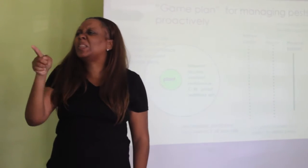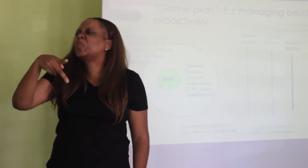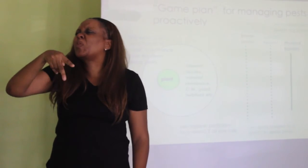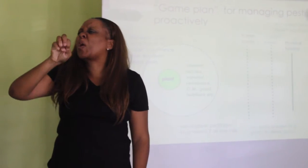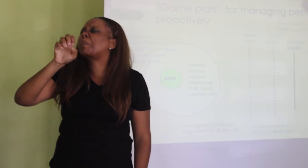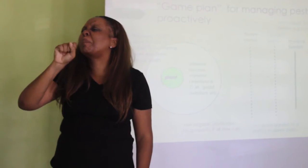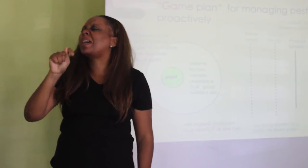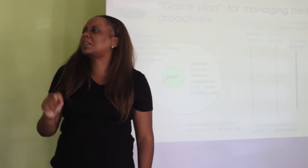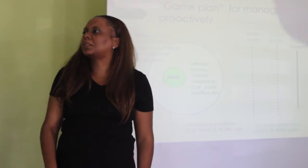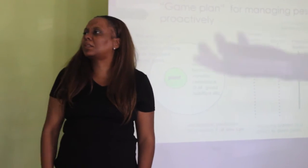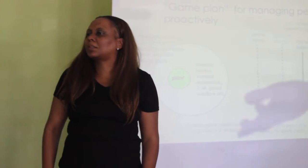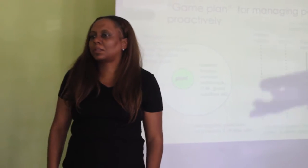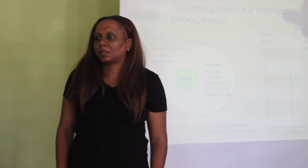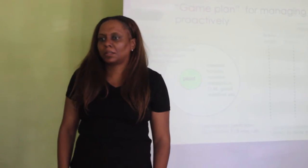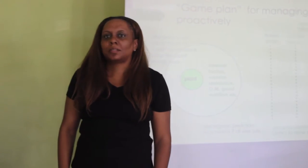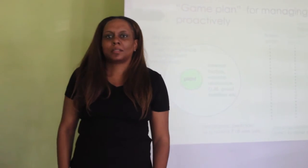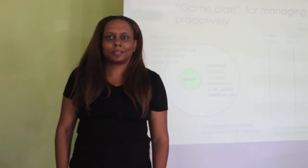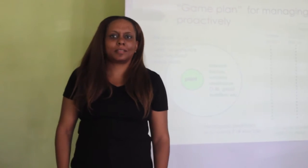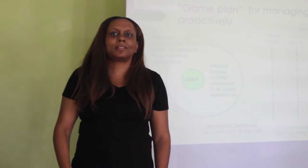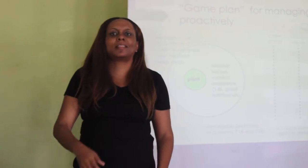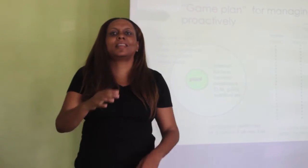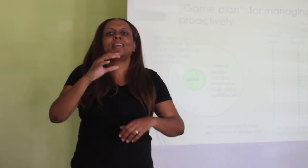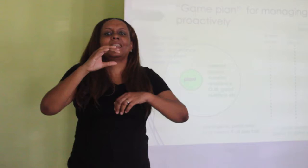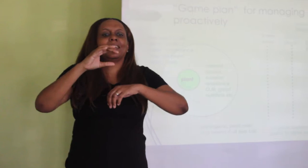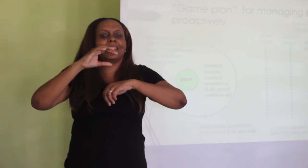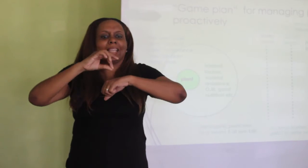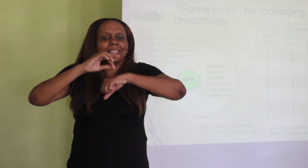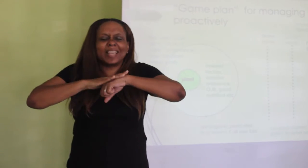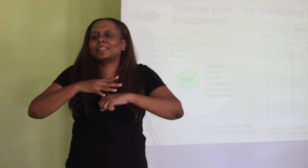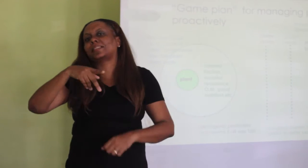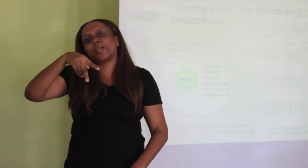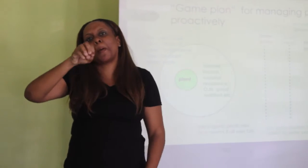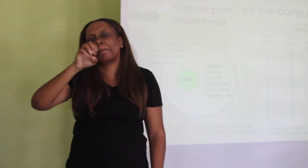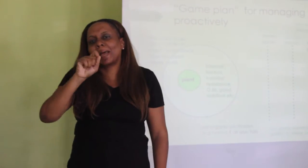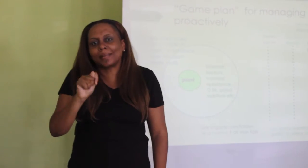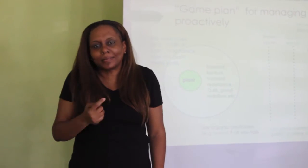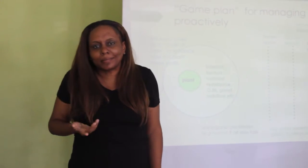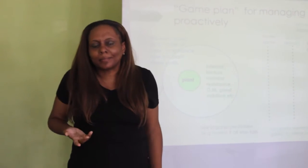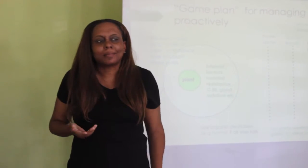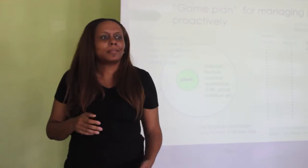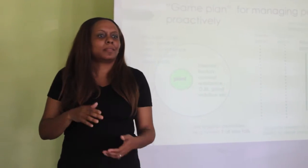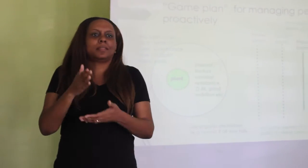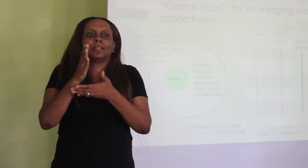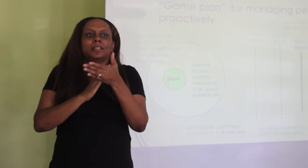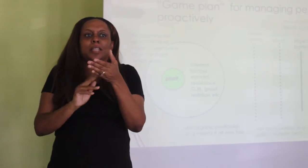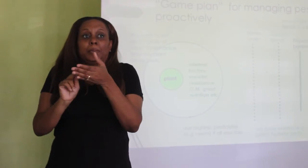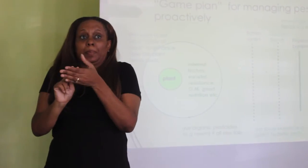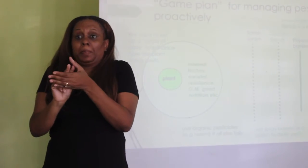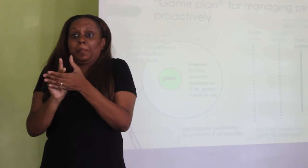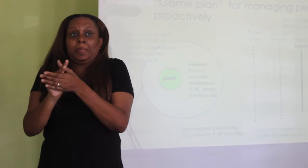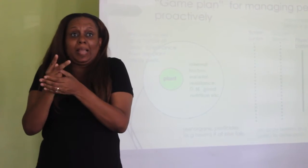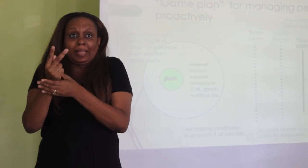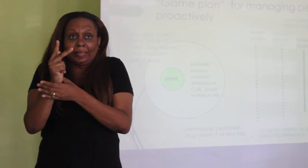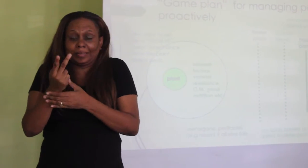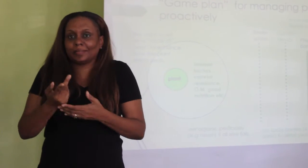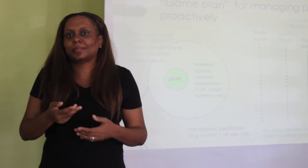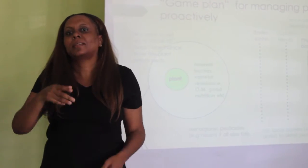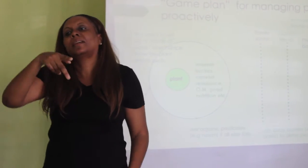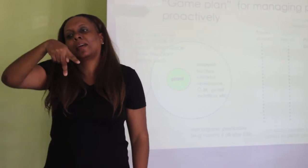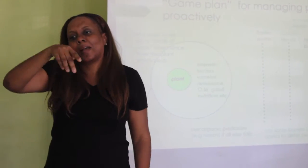right insects are pests certain plants you may have you may want tomato growing